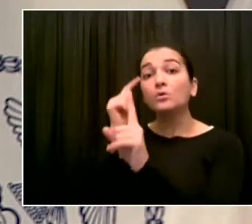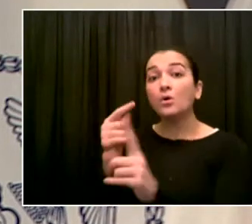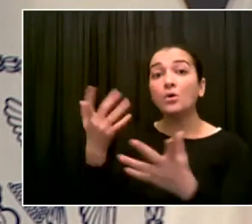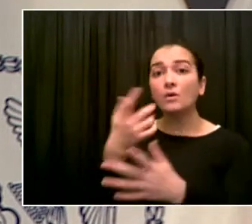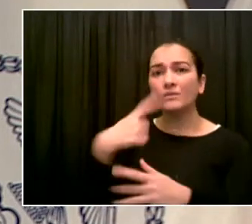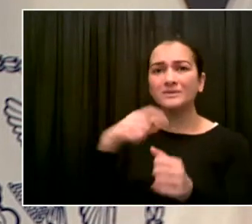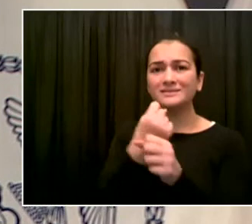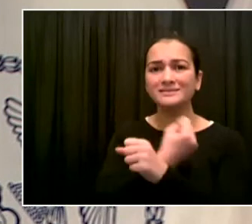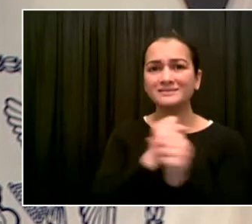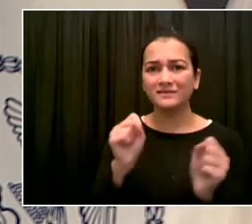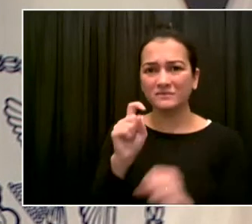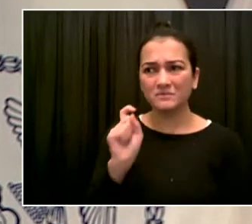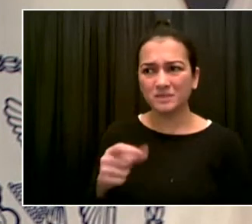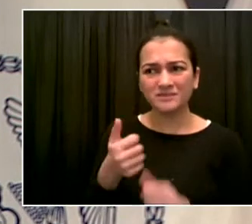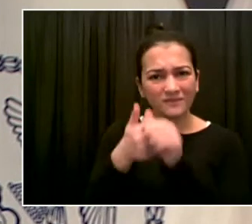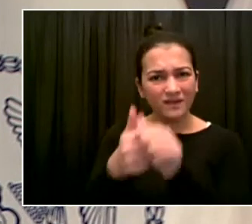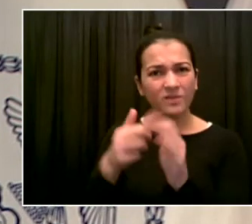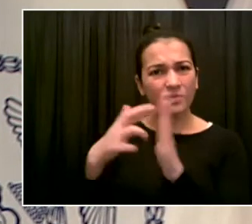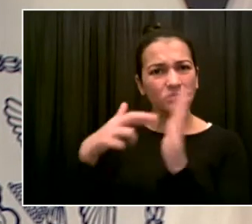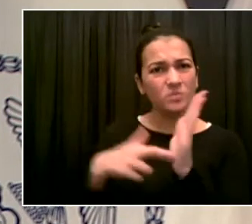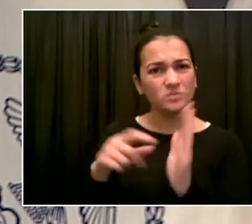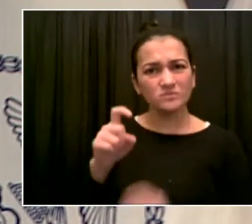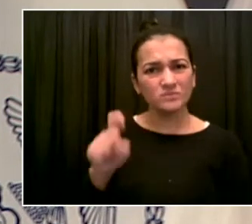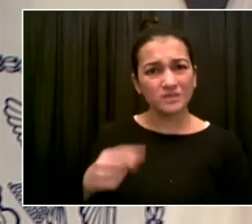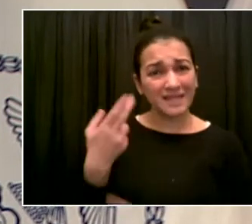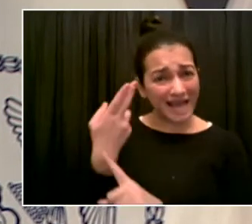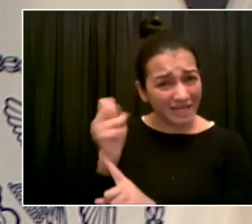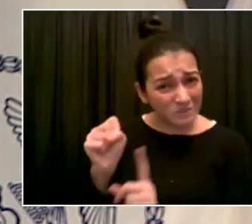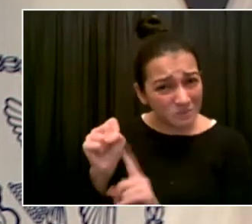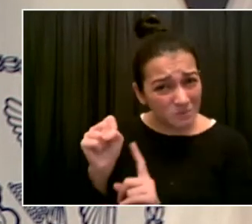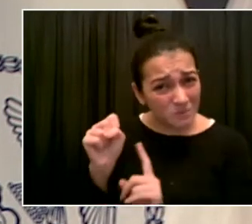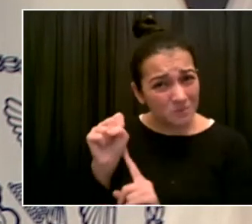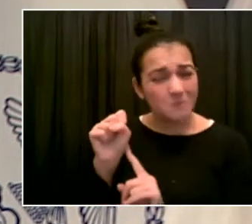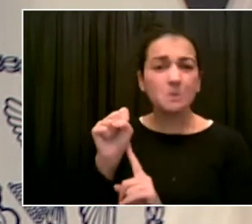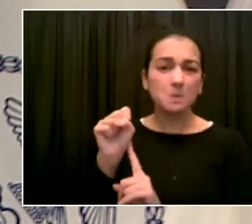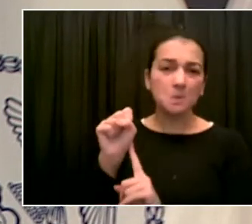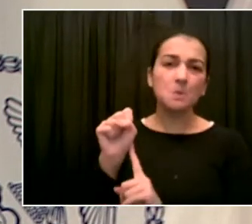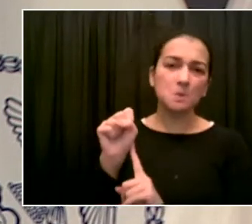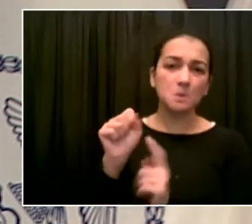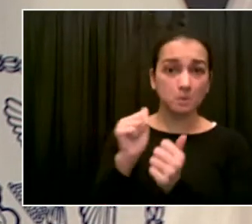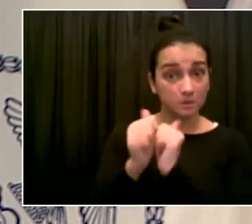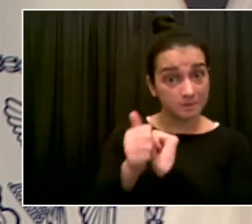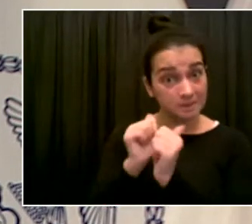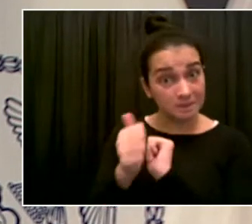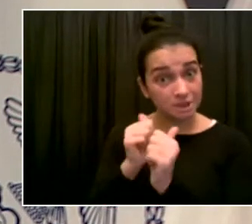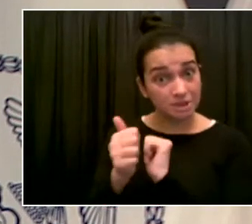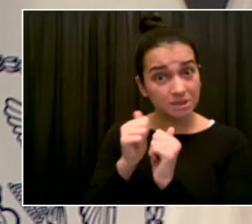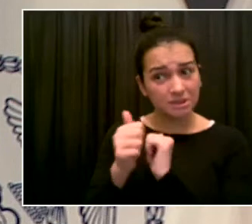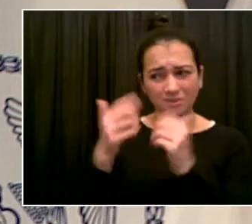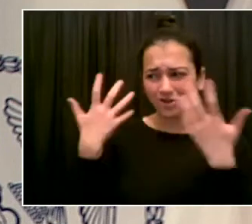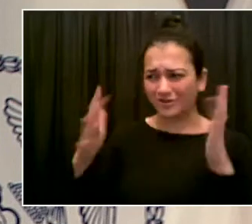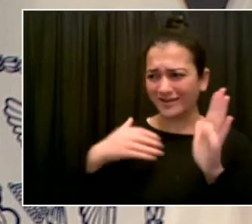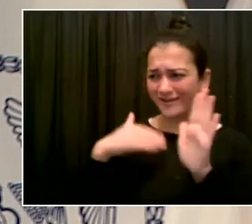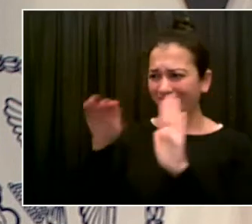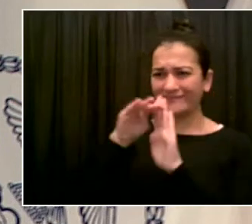OBVIOUSLWY ANT CLEAR RULES TO DO THAT AND WE HAVE HAD CLEAR RULES WITH HIGH